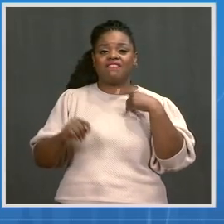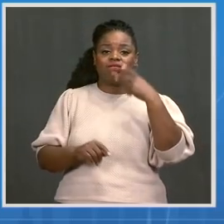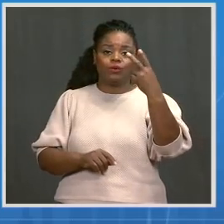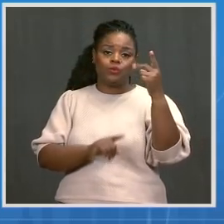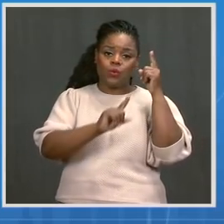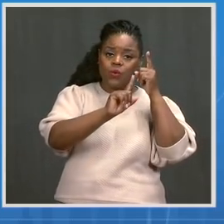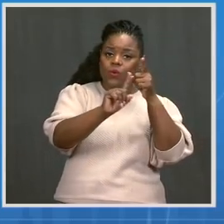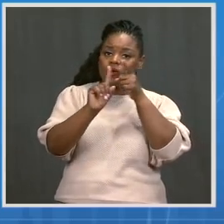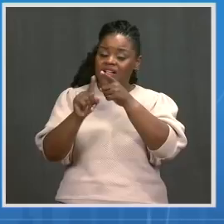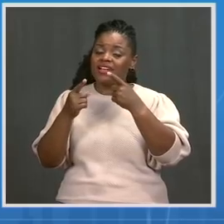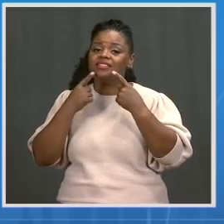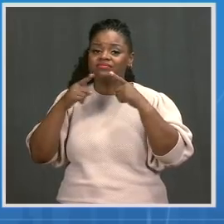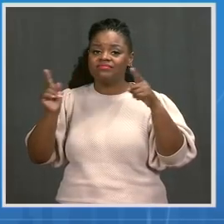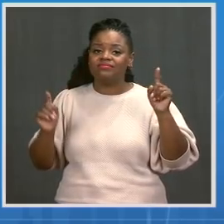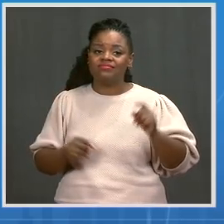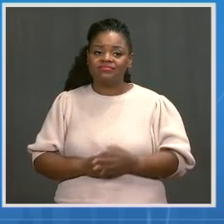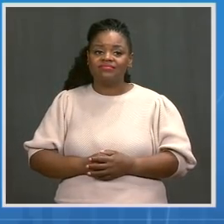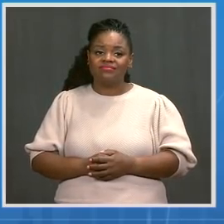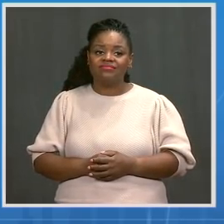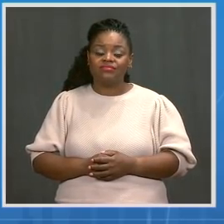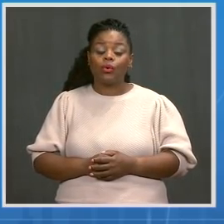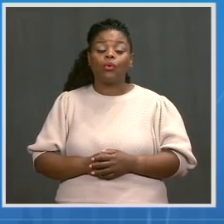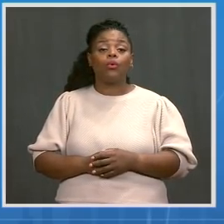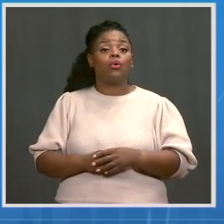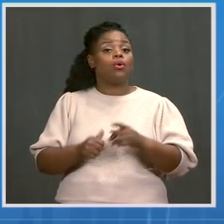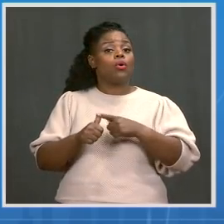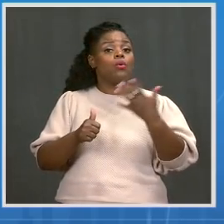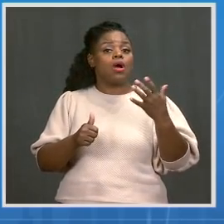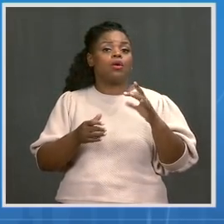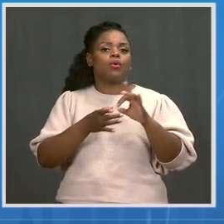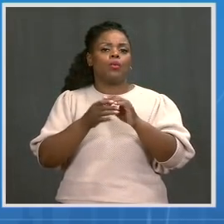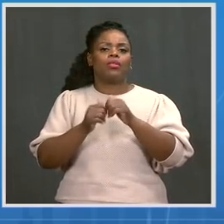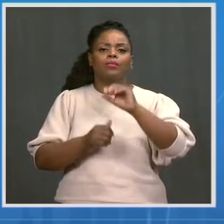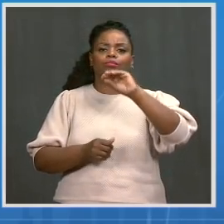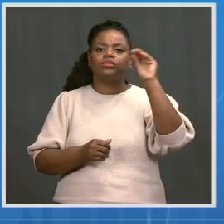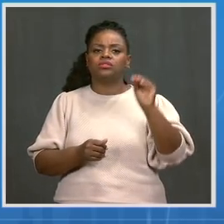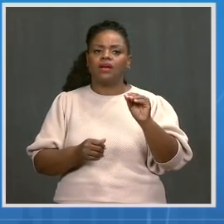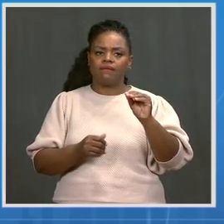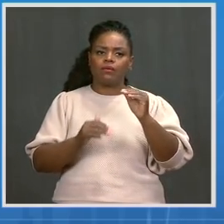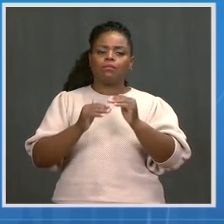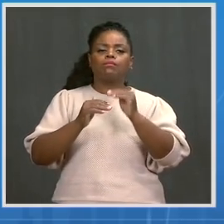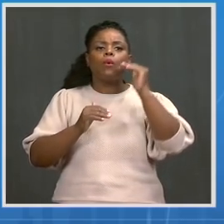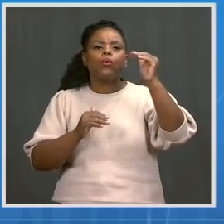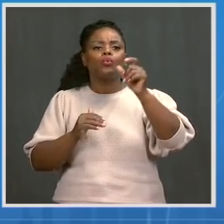The first goal was related to the percentage of adults who have at least one shot by July 4th.